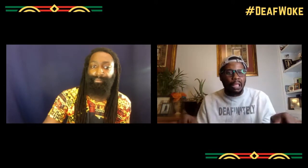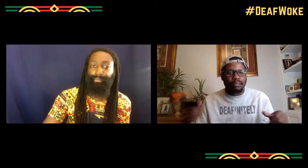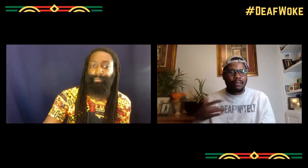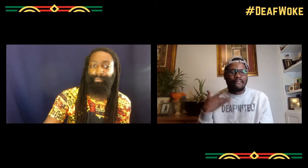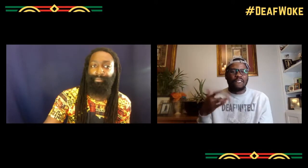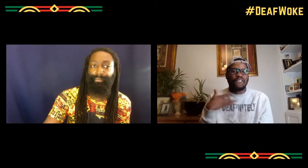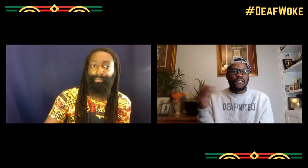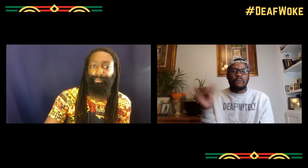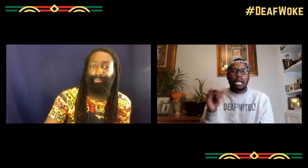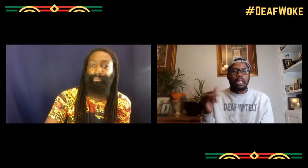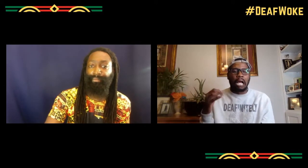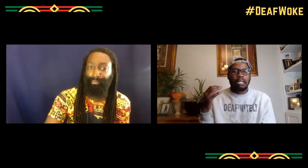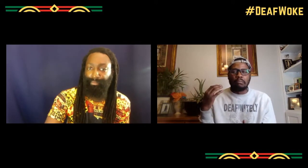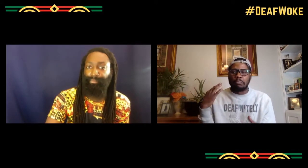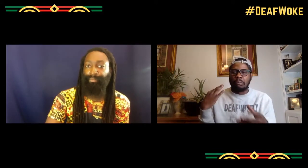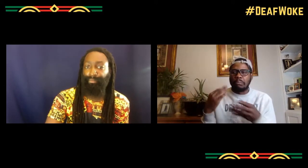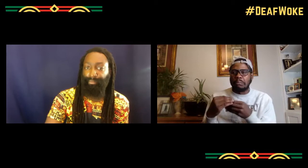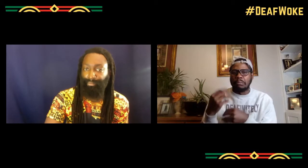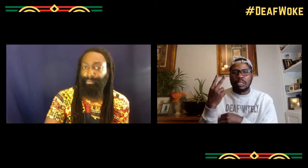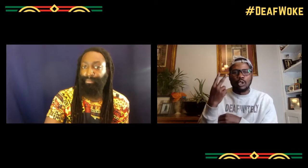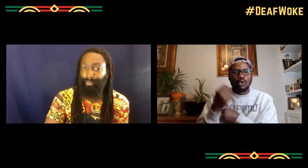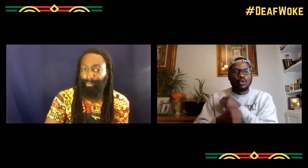You know, they were stuck doing the same old, same old.